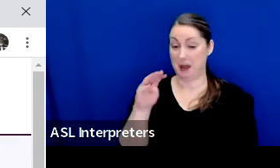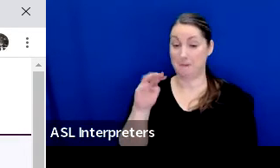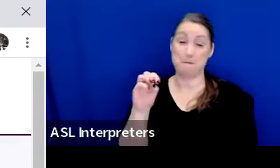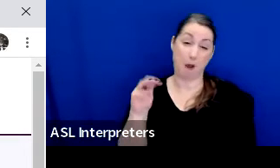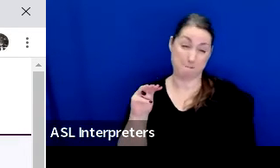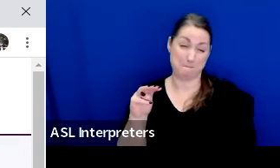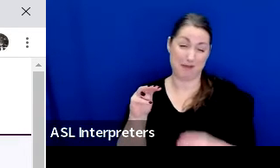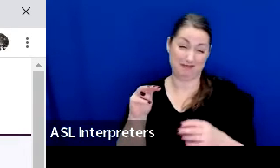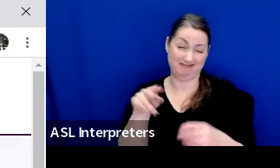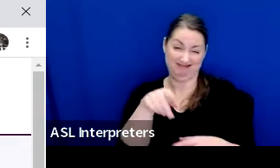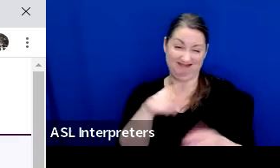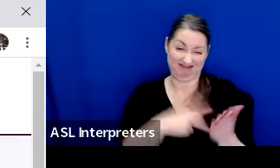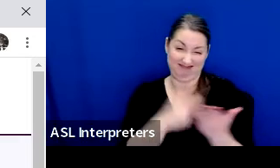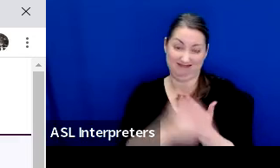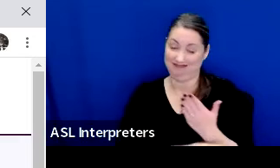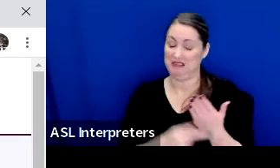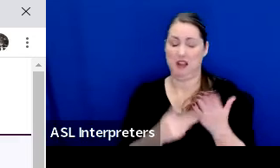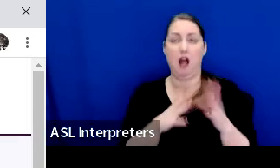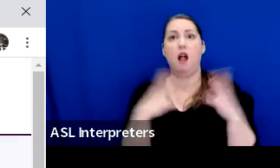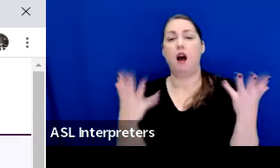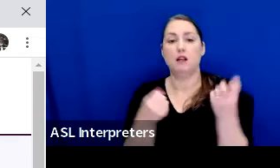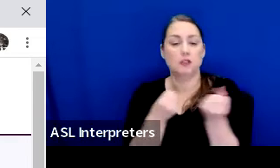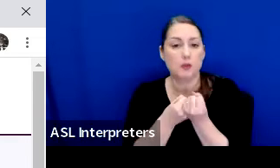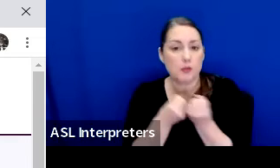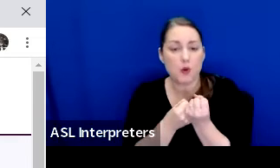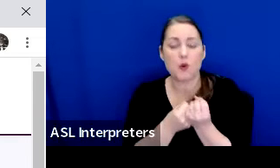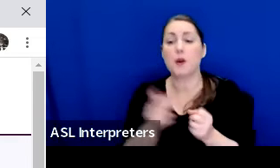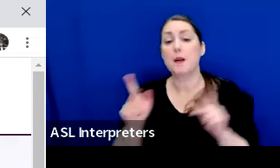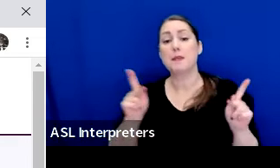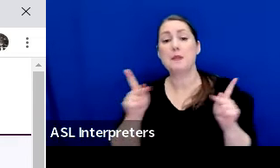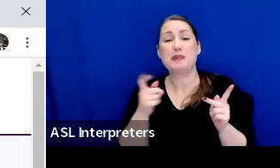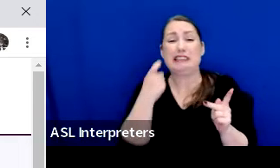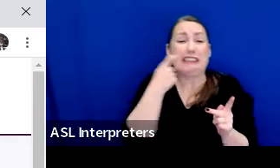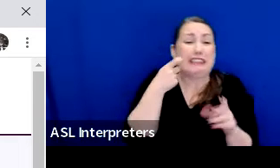for new people and advanced people. I'll post a question.